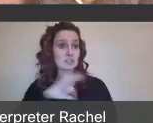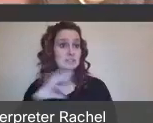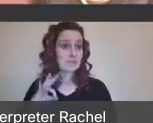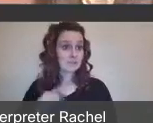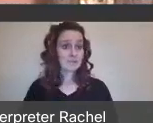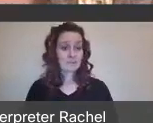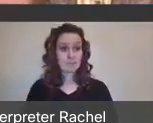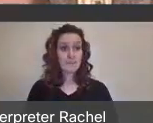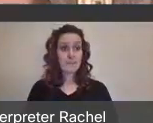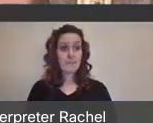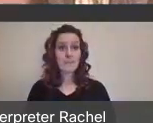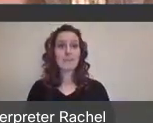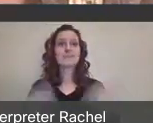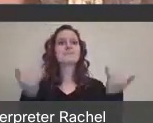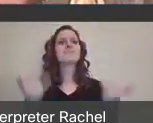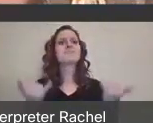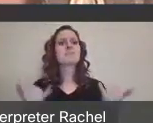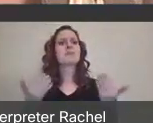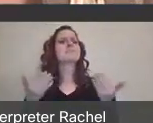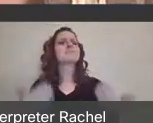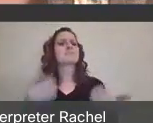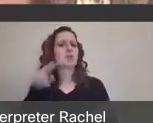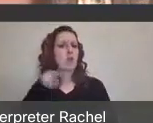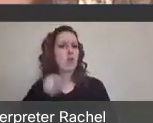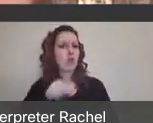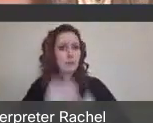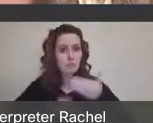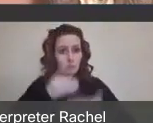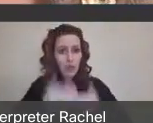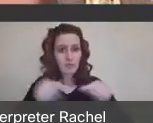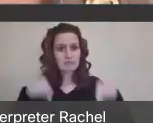Now let's take a look at the progress that the County is making with vaccinations.